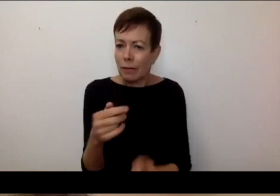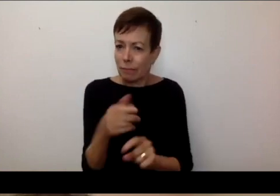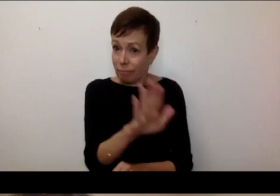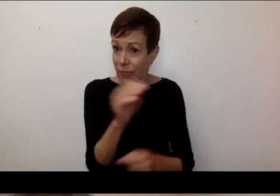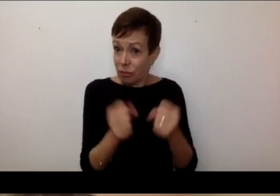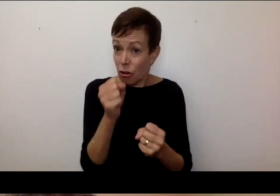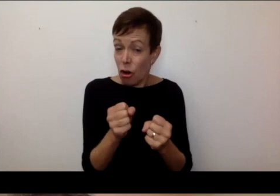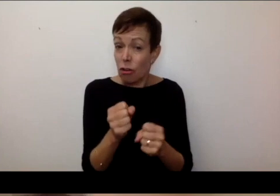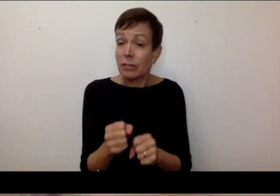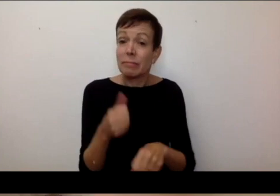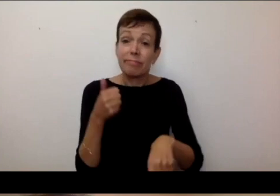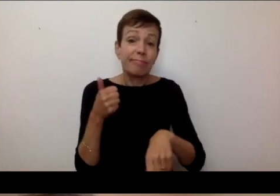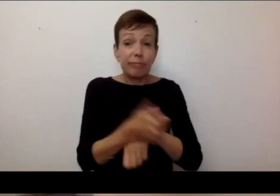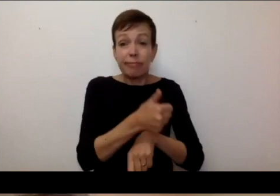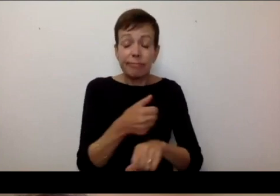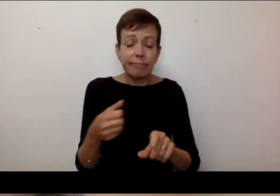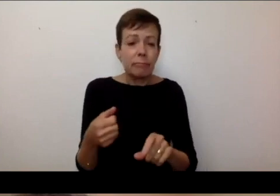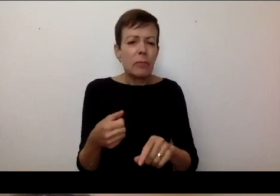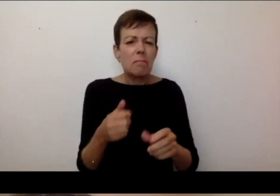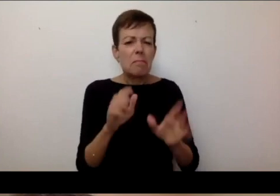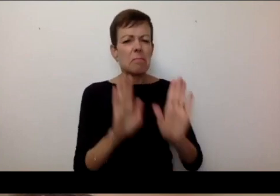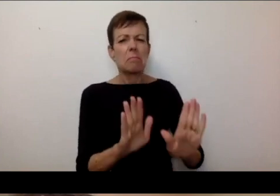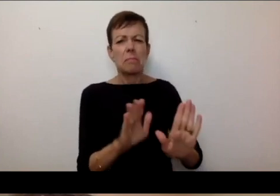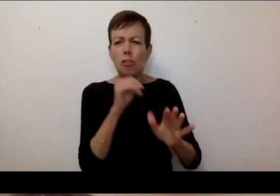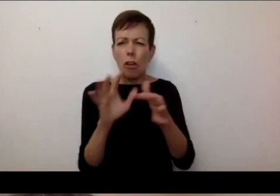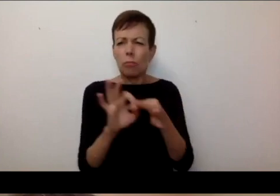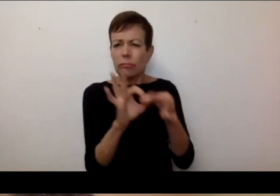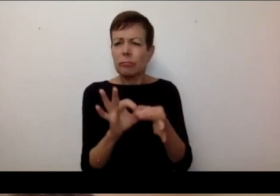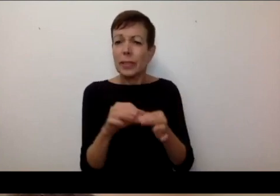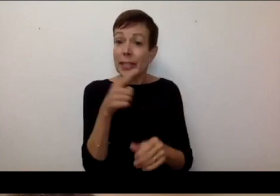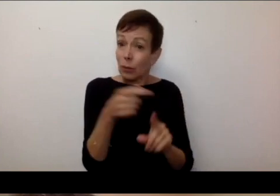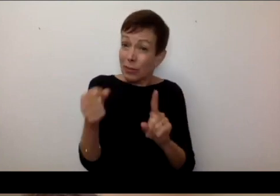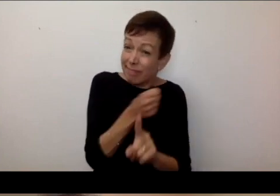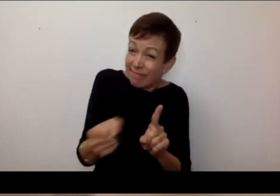he was beaten handcuffed and stuffed into the back of a police cruiser